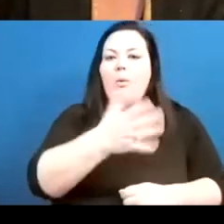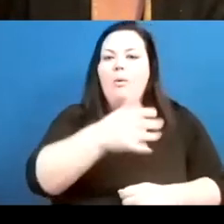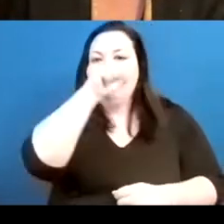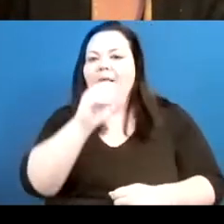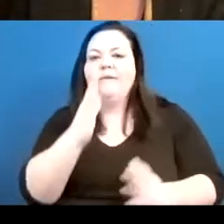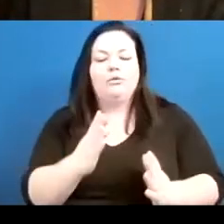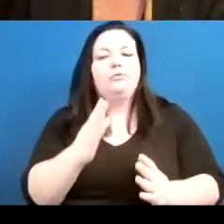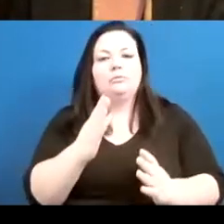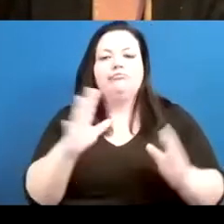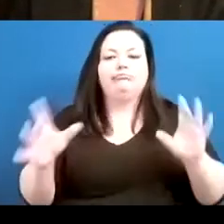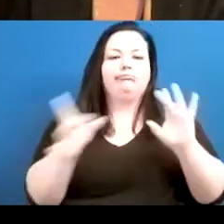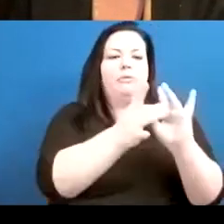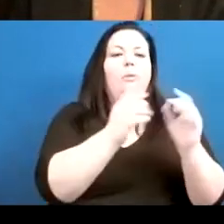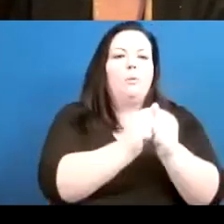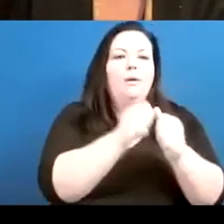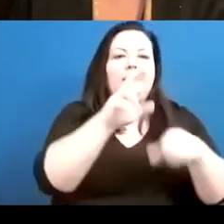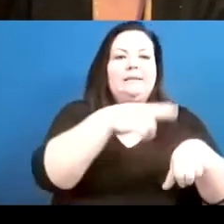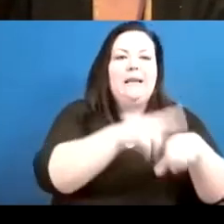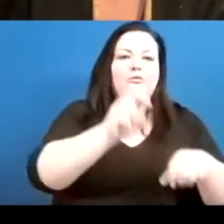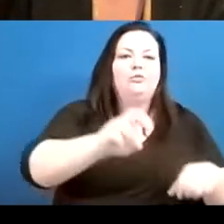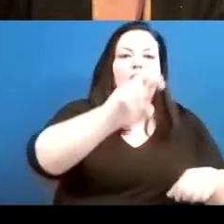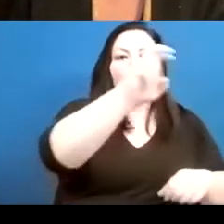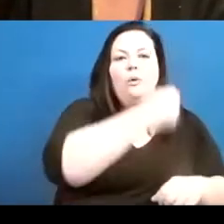with nationally touring poets and create greater community through writing.